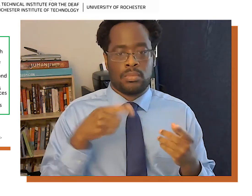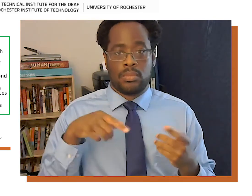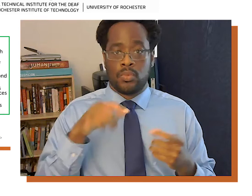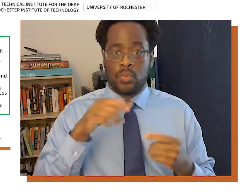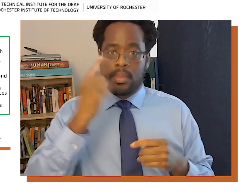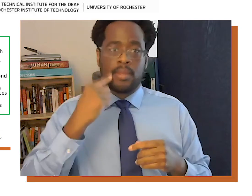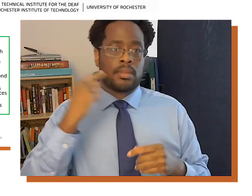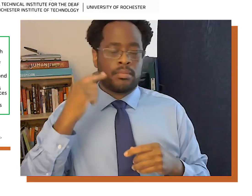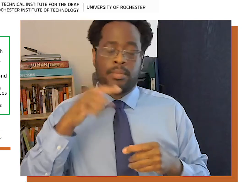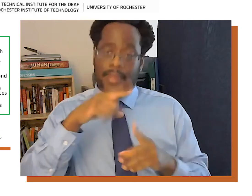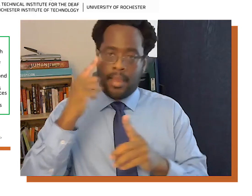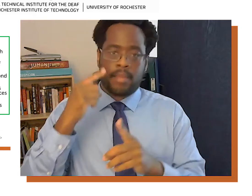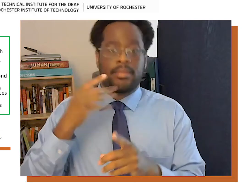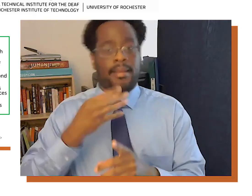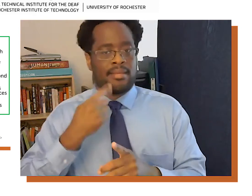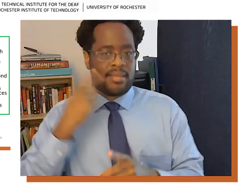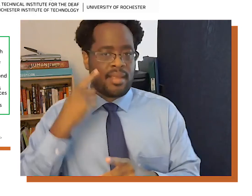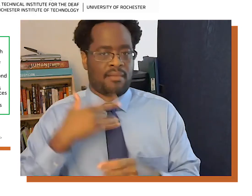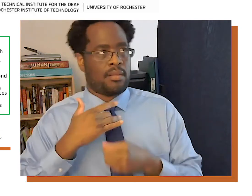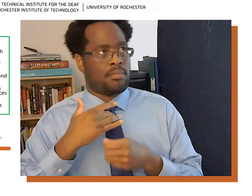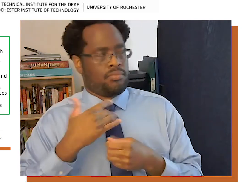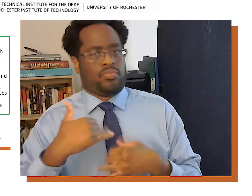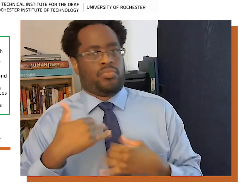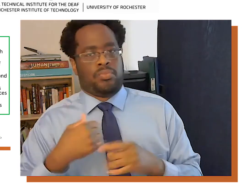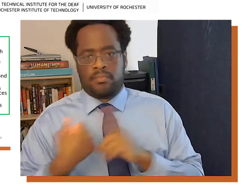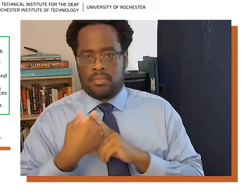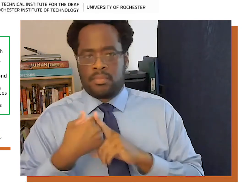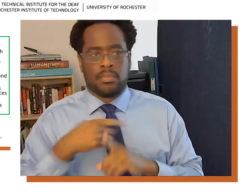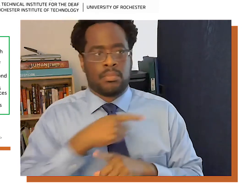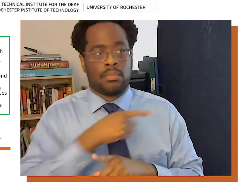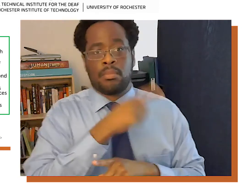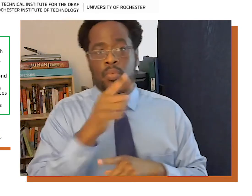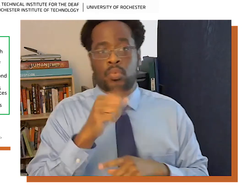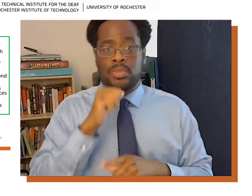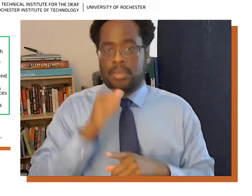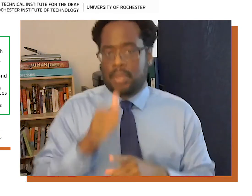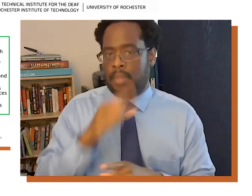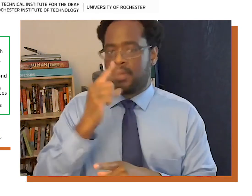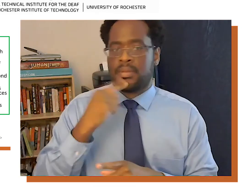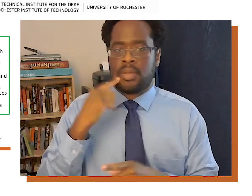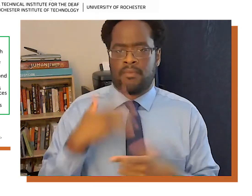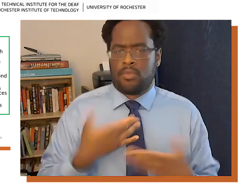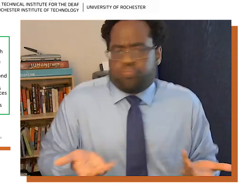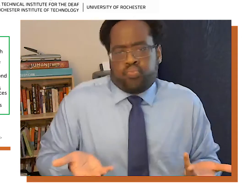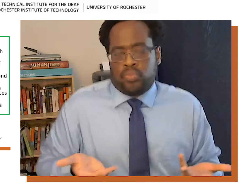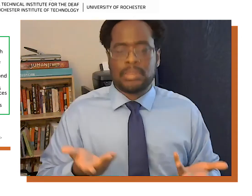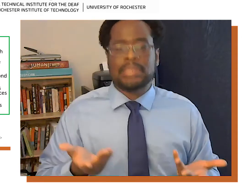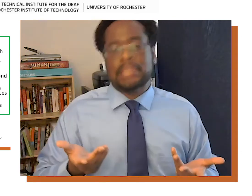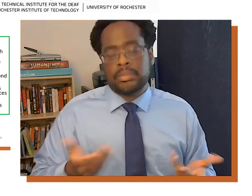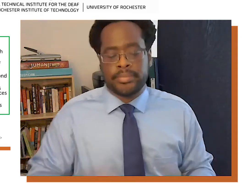and, of course, if you're Black and Deaf, you might experience even more oppression or barriers